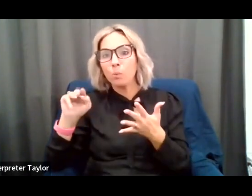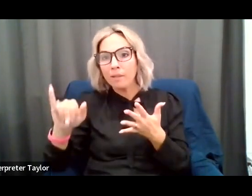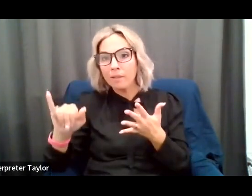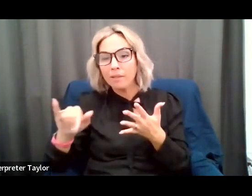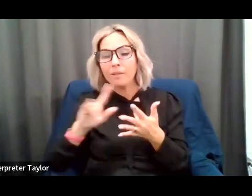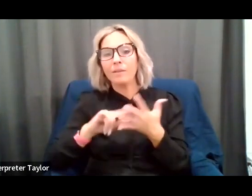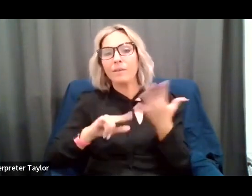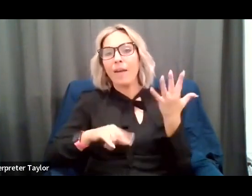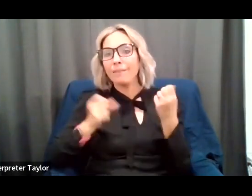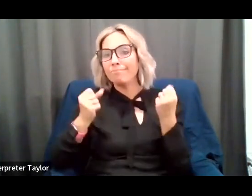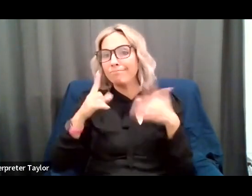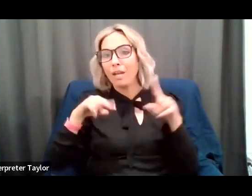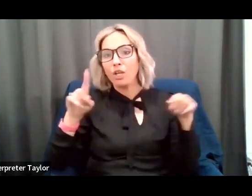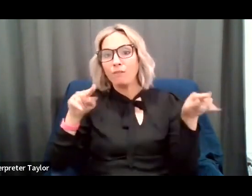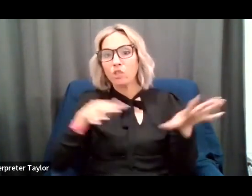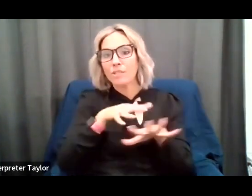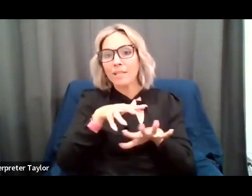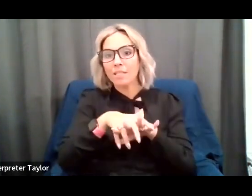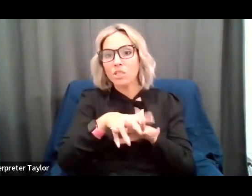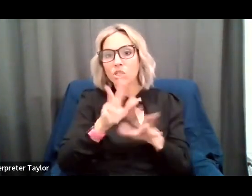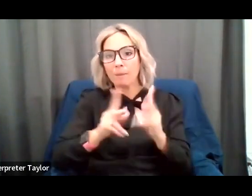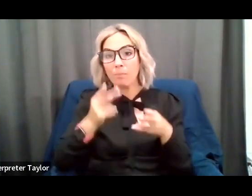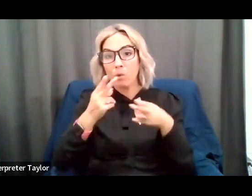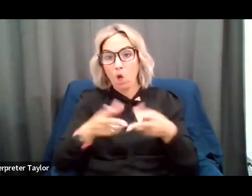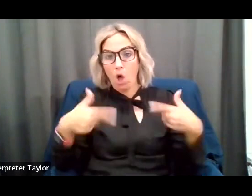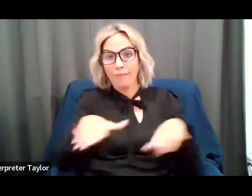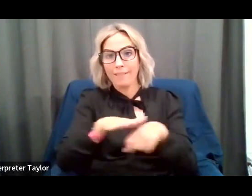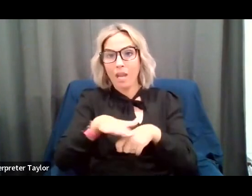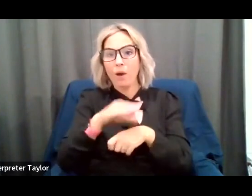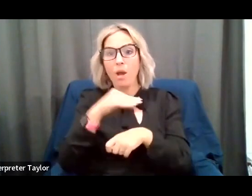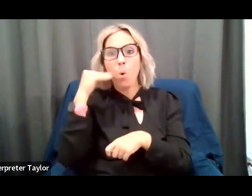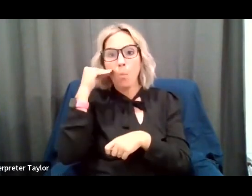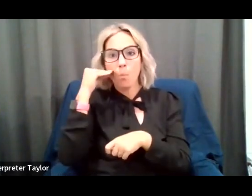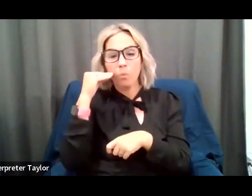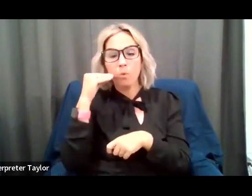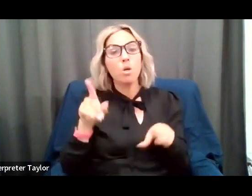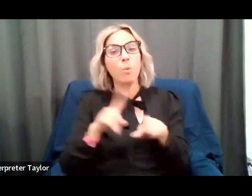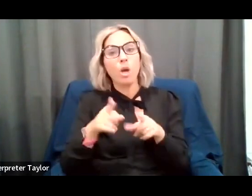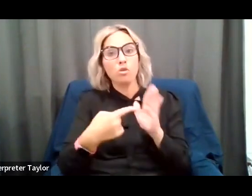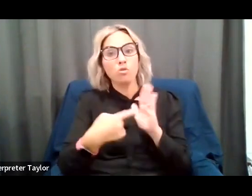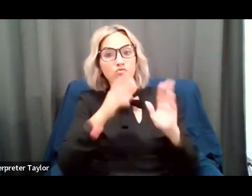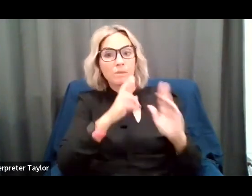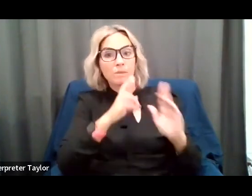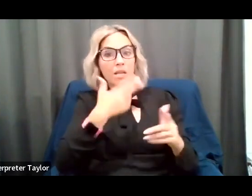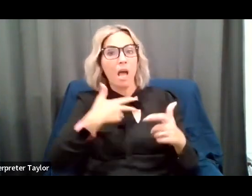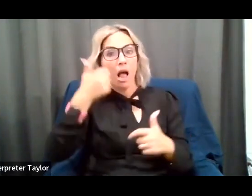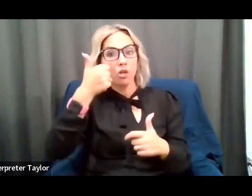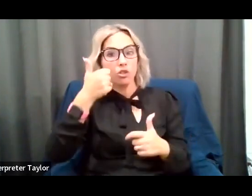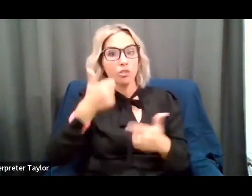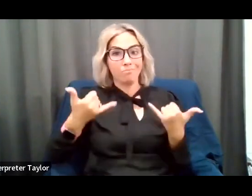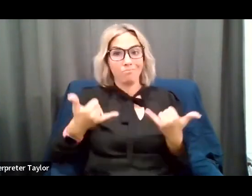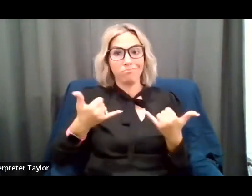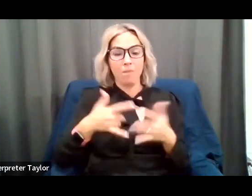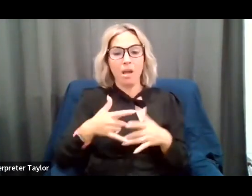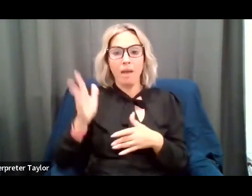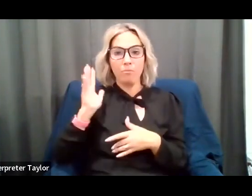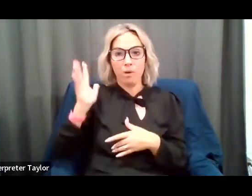many diverse Indigenous peoples who call this region home. We also pay respect to Elders both past and present, and the enduring presence of